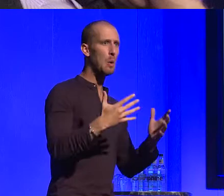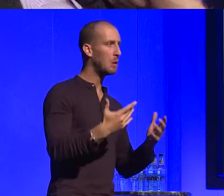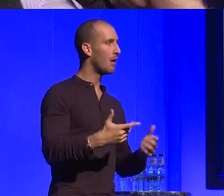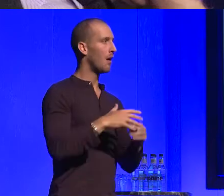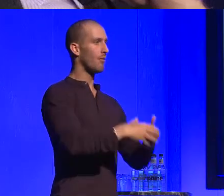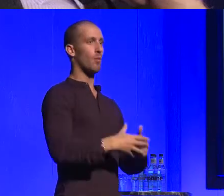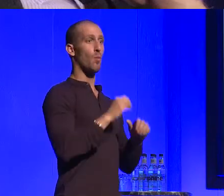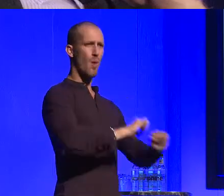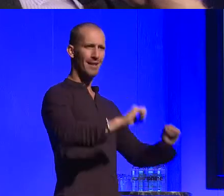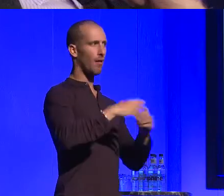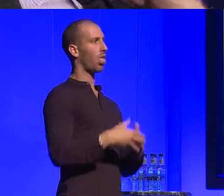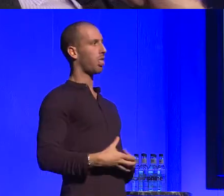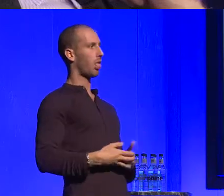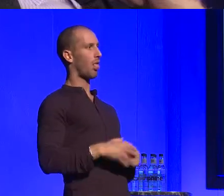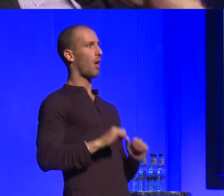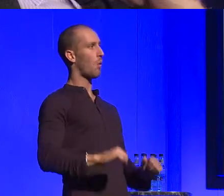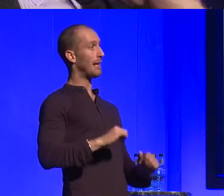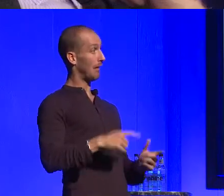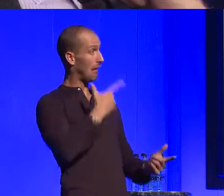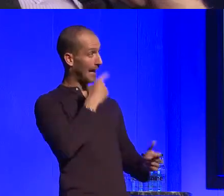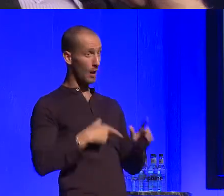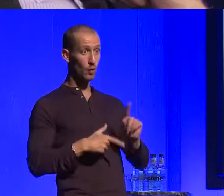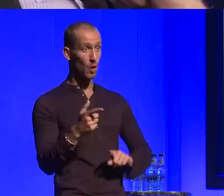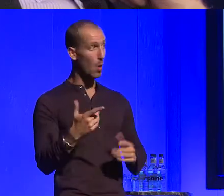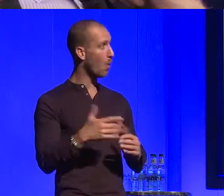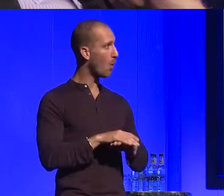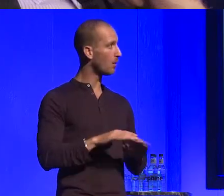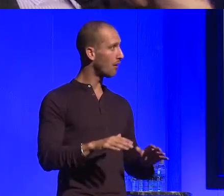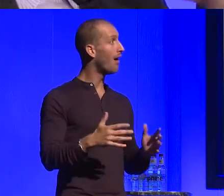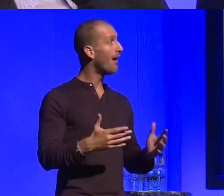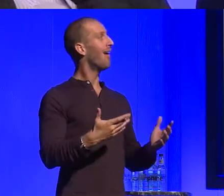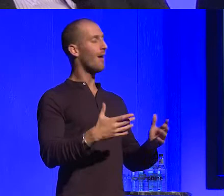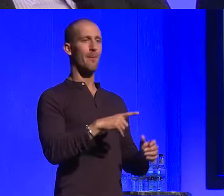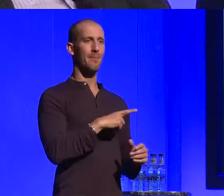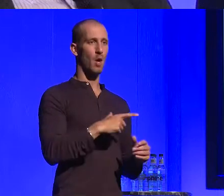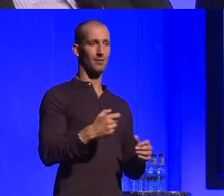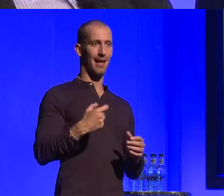cannot phone a social worker on a Saturday -- I might be maligning social workers at that point, but you understand what I mean.